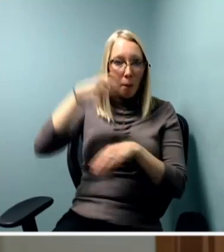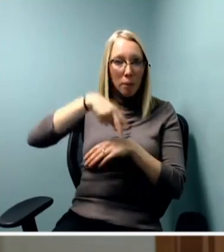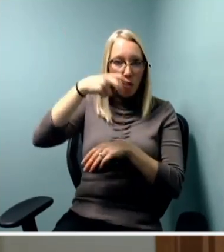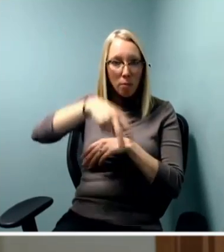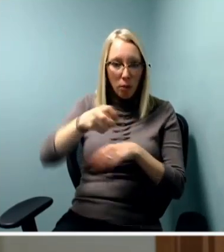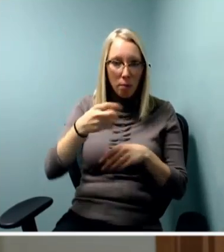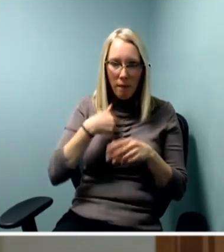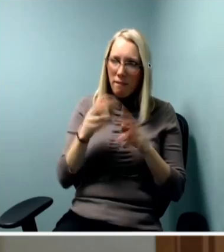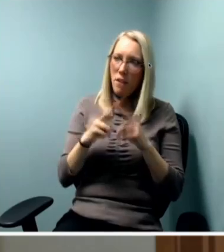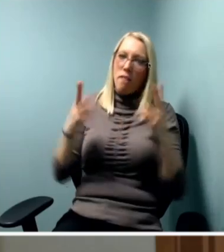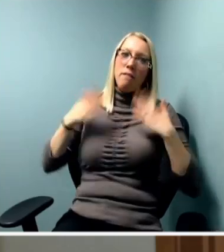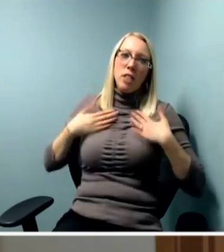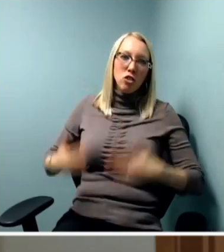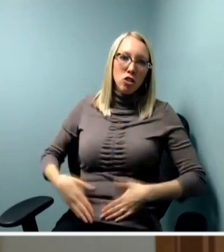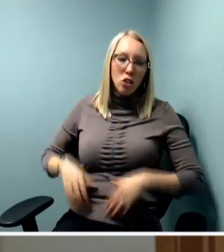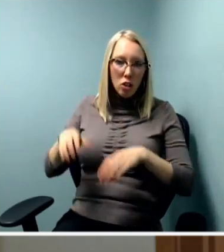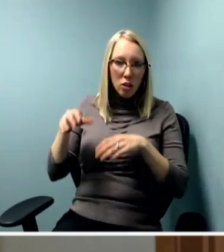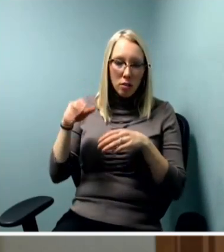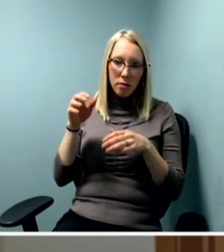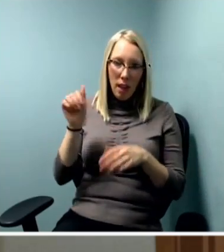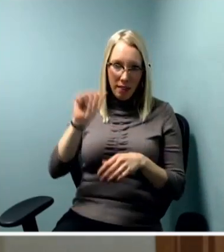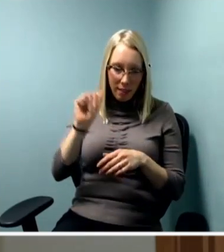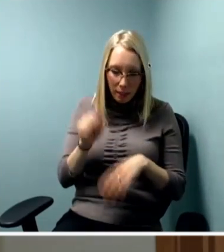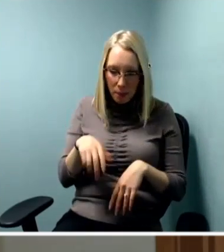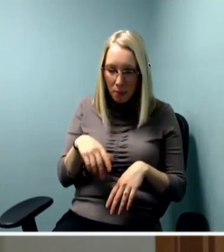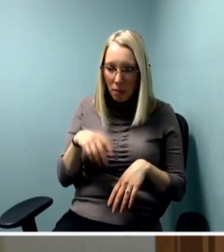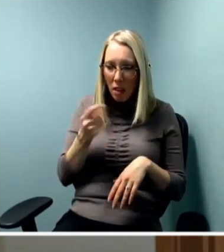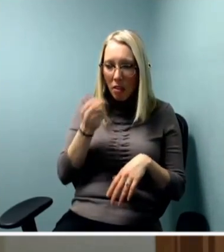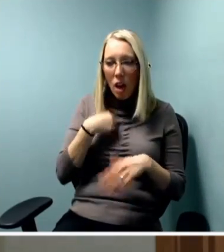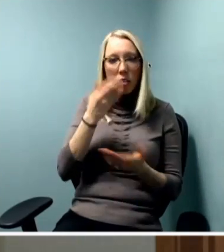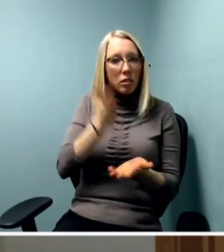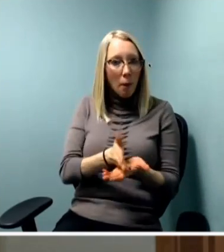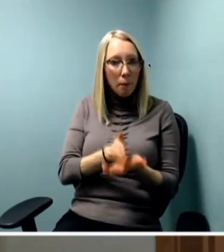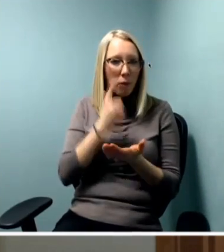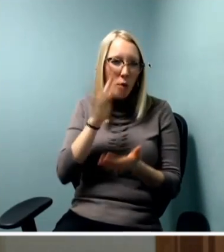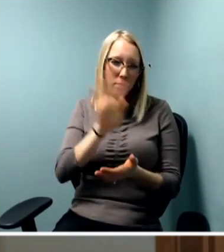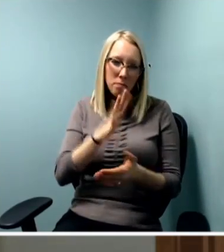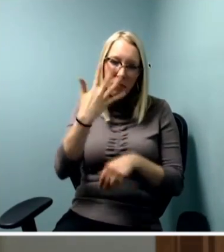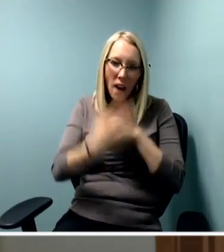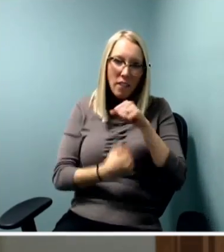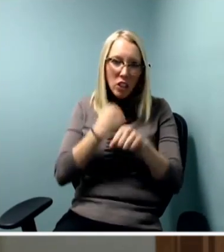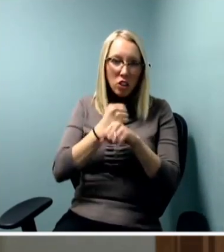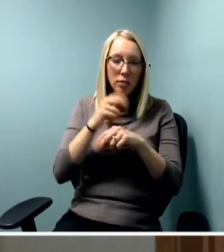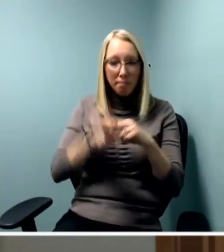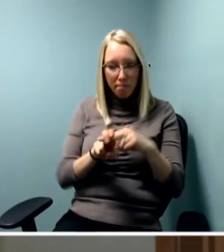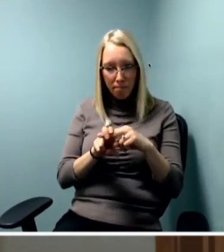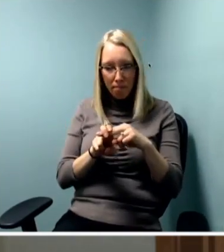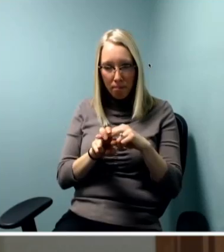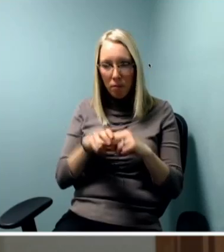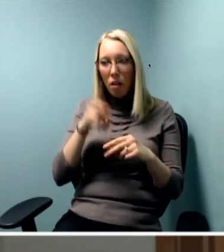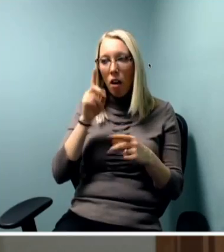And I sat still for about five years. Until I had the brains to move from Colorado to California,